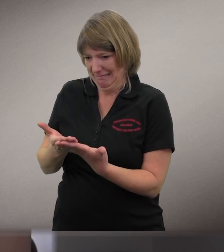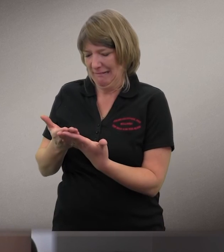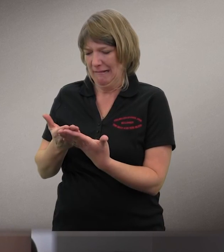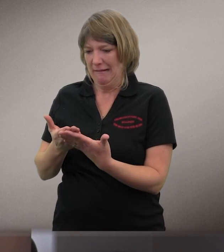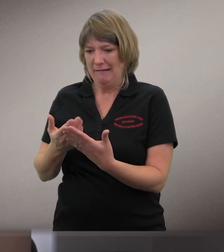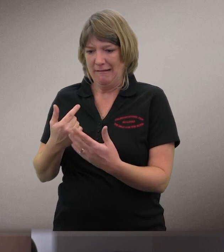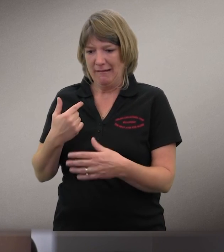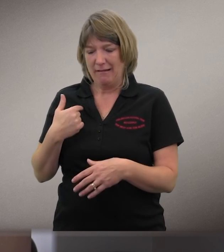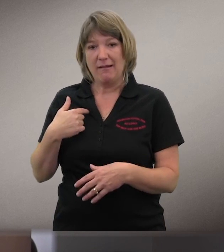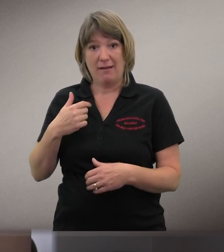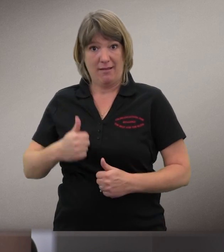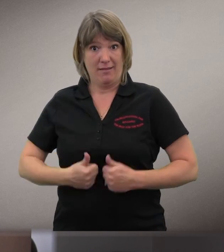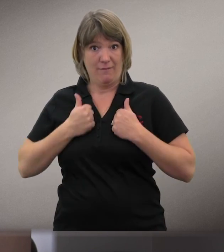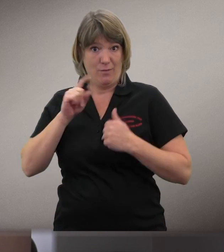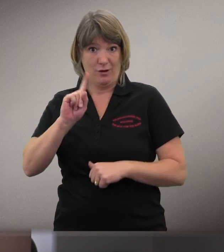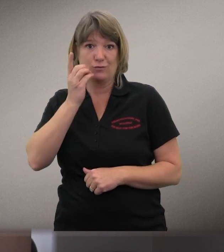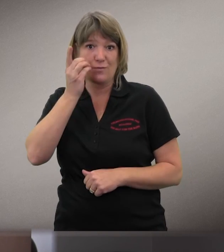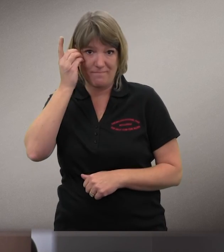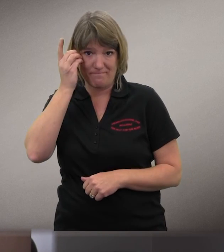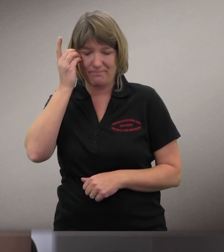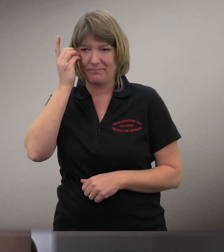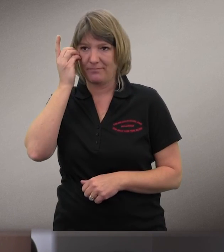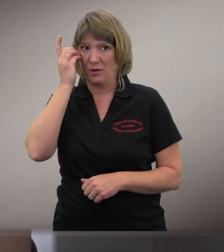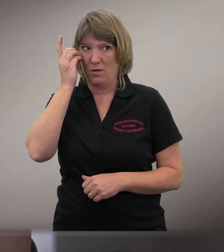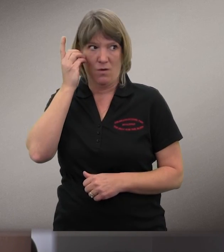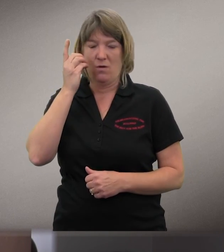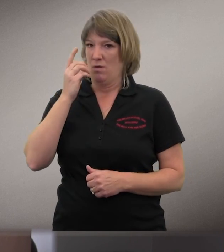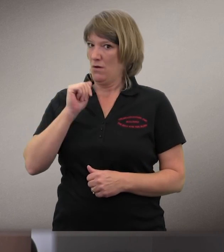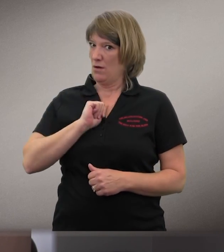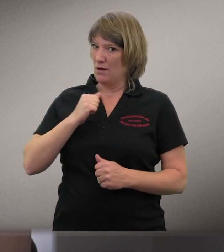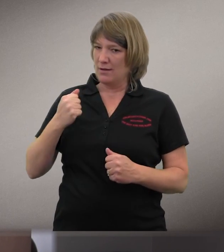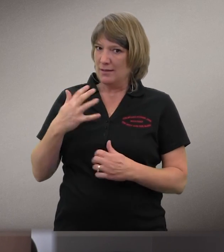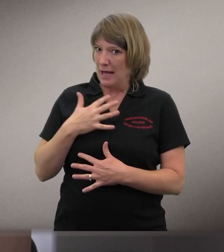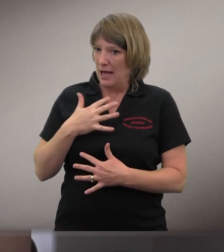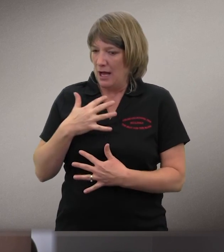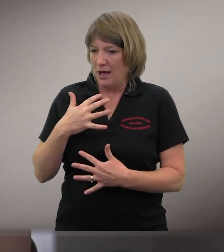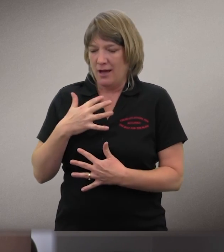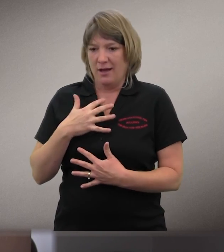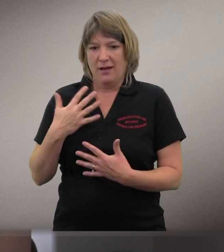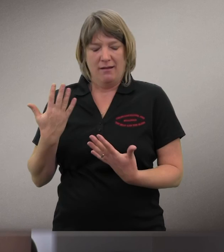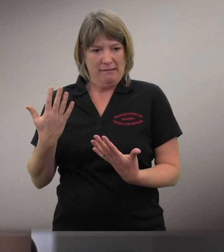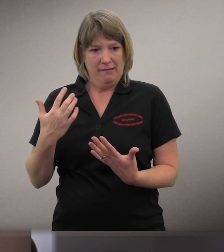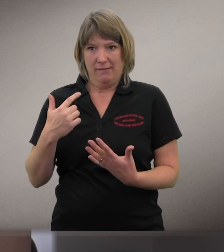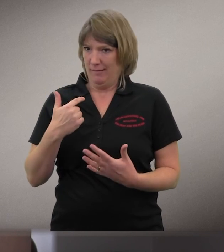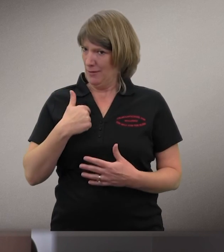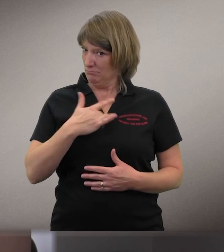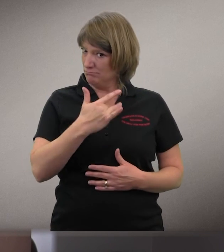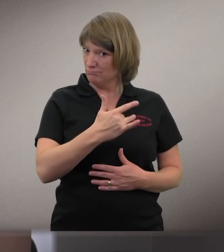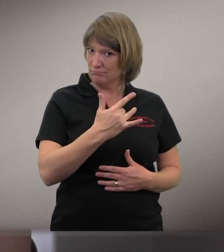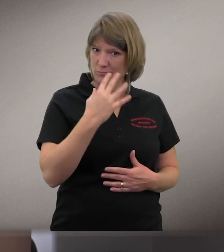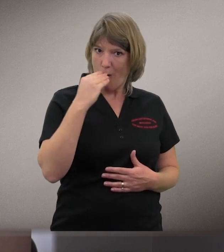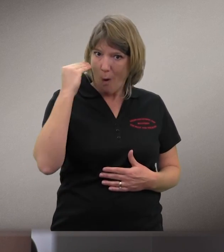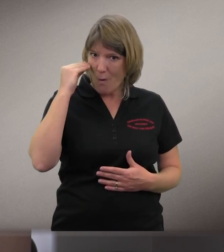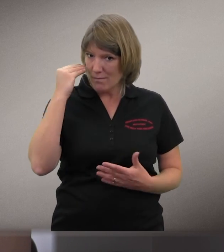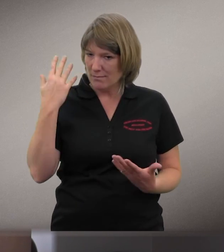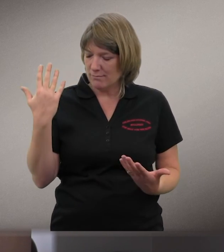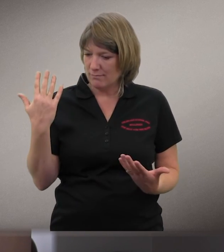I started living in the dorm, which was scary for me, too, because I usually live at home,